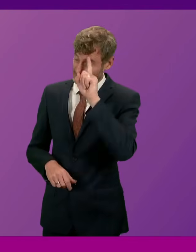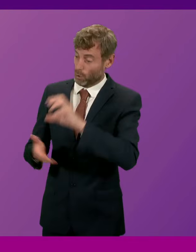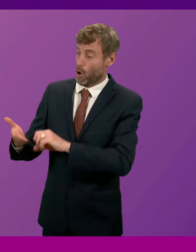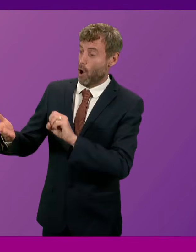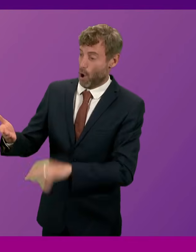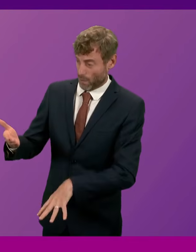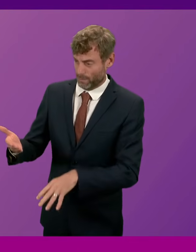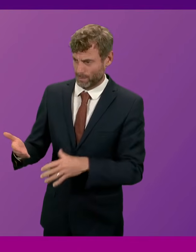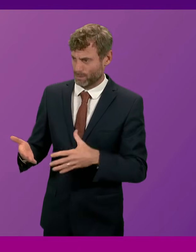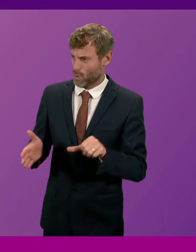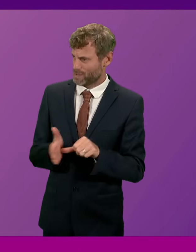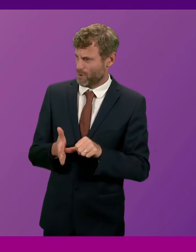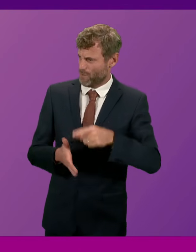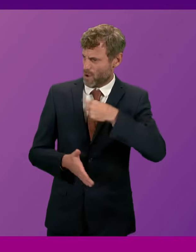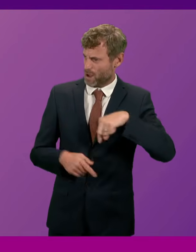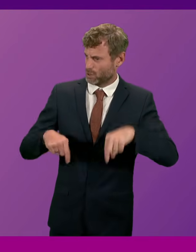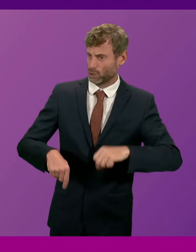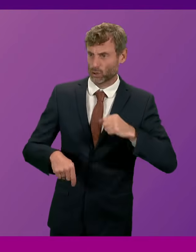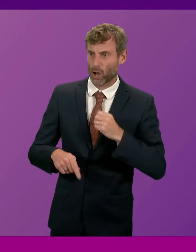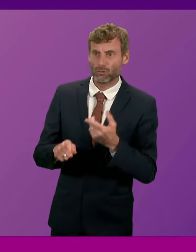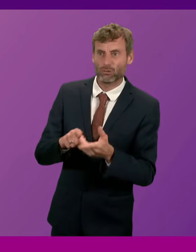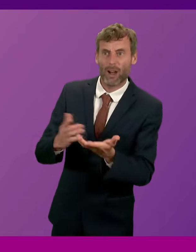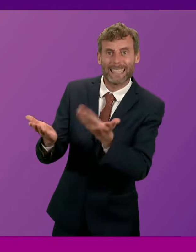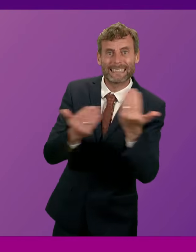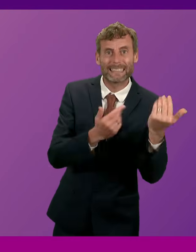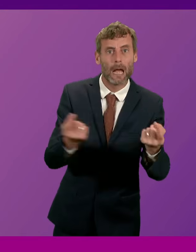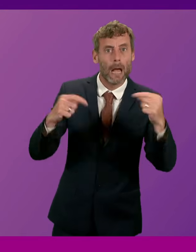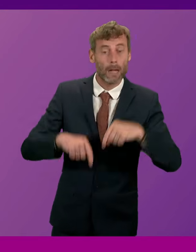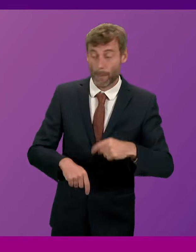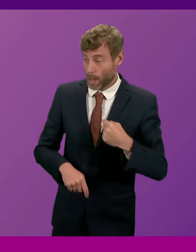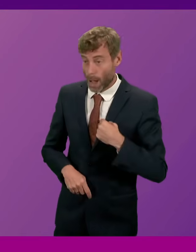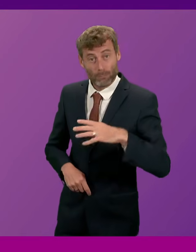I encourage Mr Sweeney to work with the Scottish Government to ensure that we